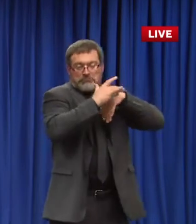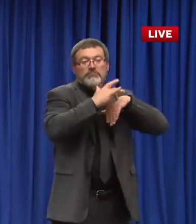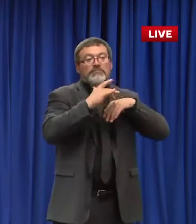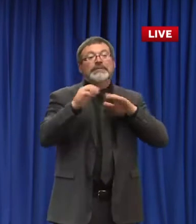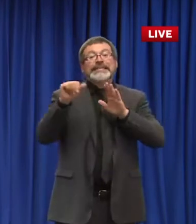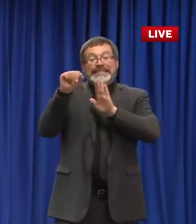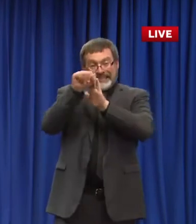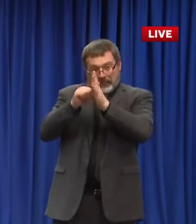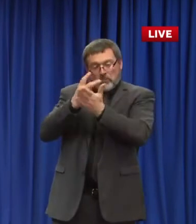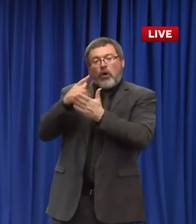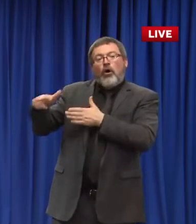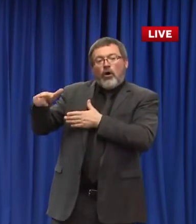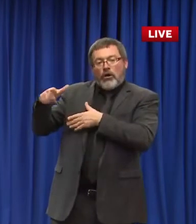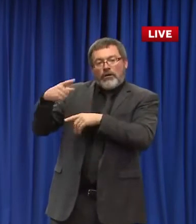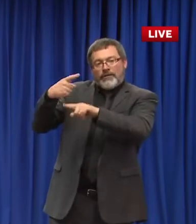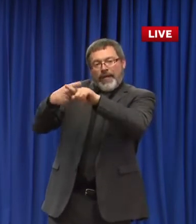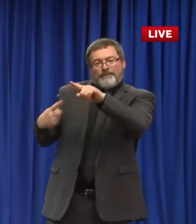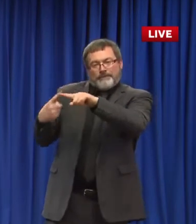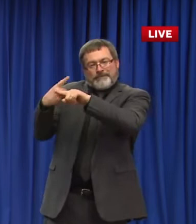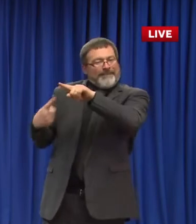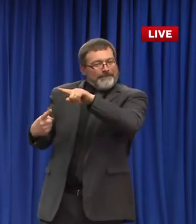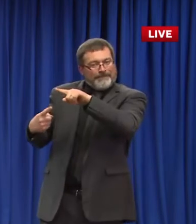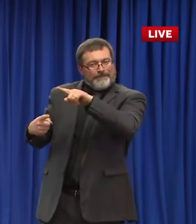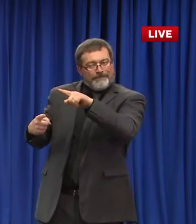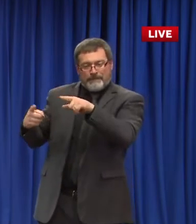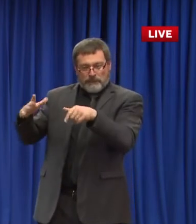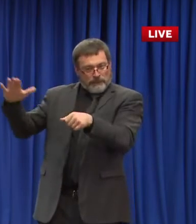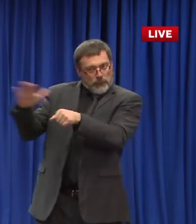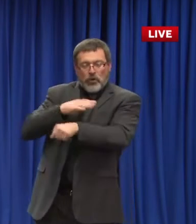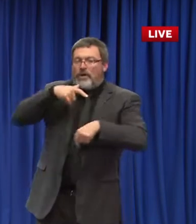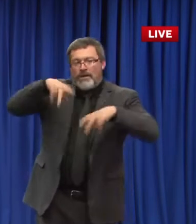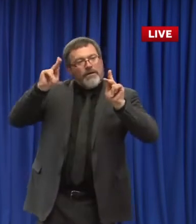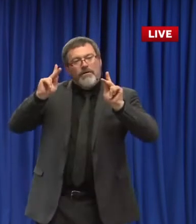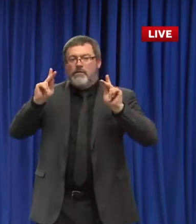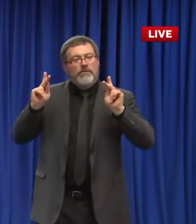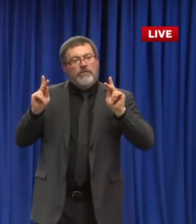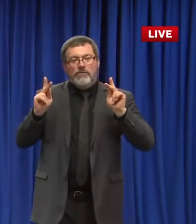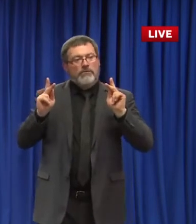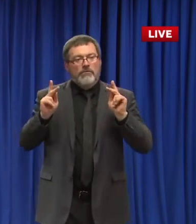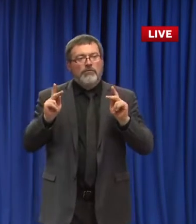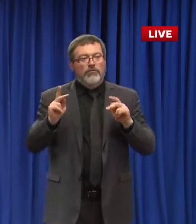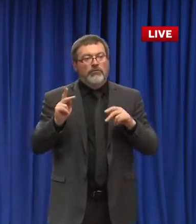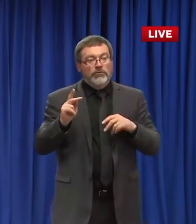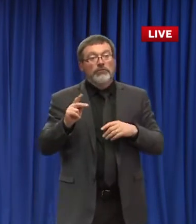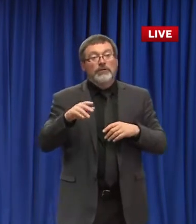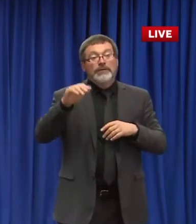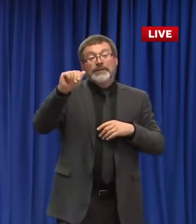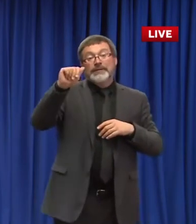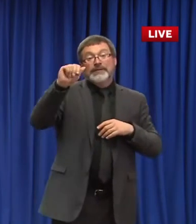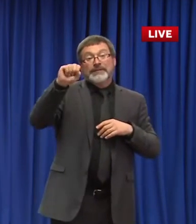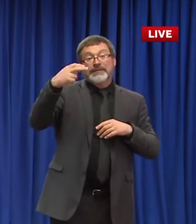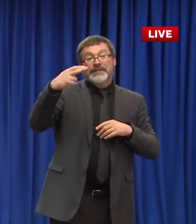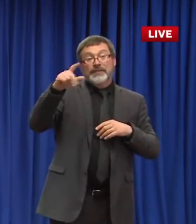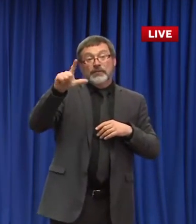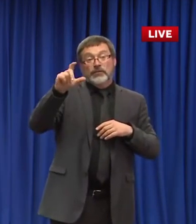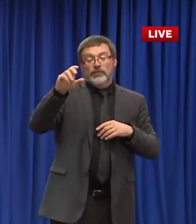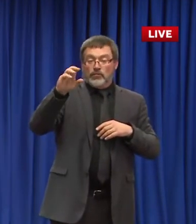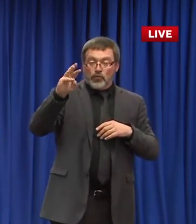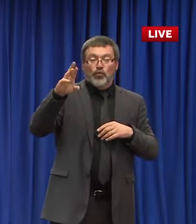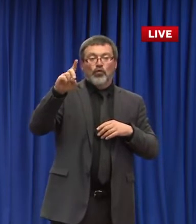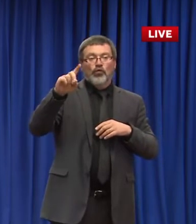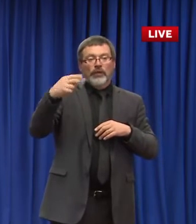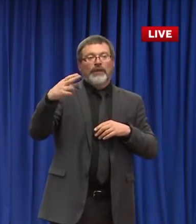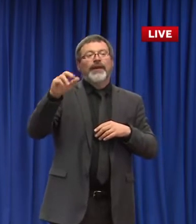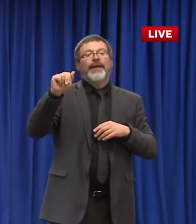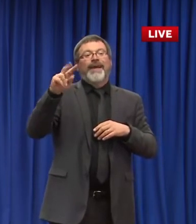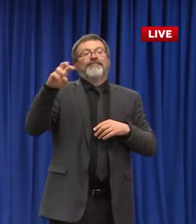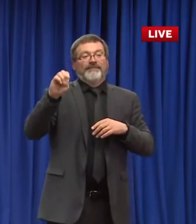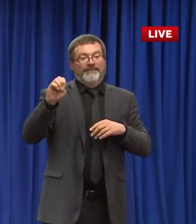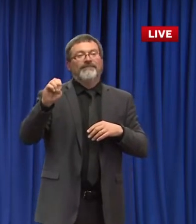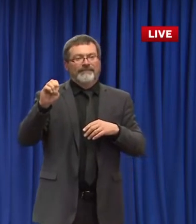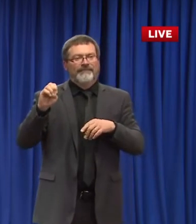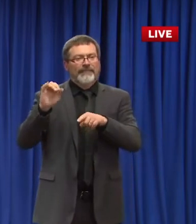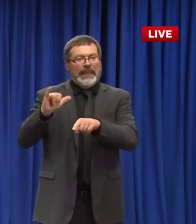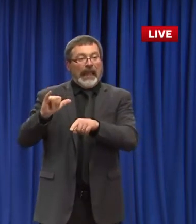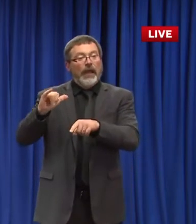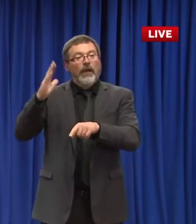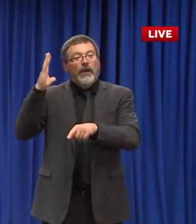BUT AGAIN ONLY AT 50% CAPACITY ON THE STATE SIDE AND ASHWORTH AVENUE FOR THOSE WHO KNOW THE SEA COAST WHICH IS TRADITIONALLY A ONE-WAY ROAD TO THE SOUTH WILL NOW BECOME EFFECTIVELY A TWO-WAY